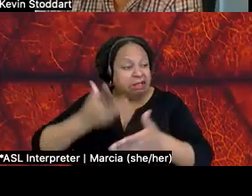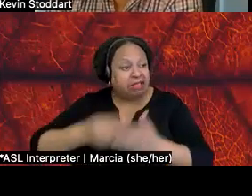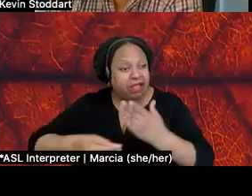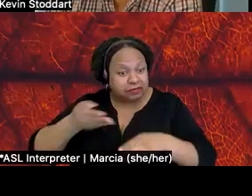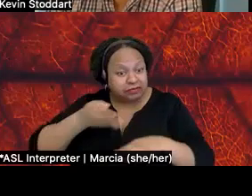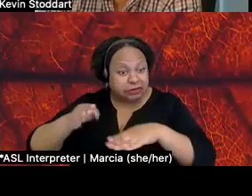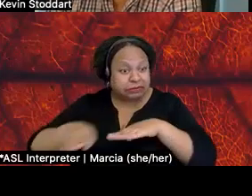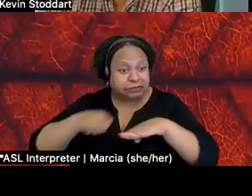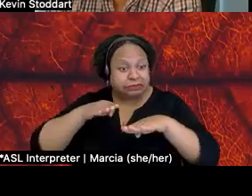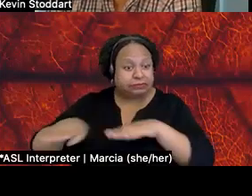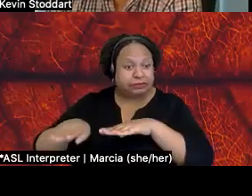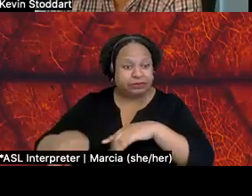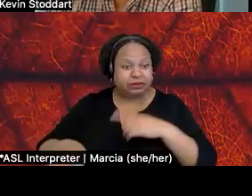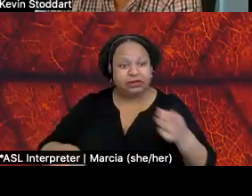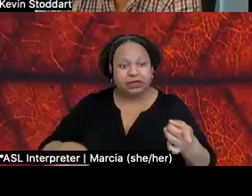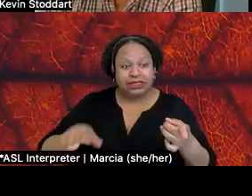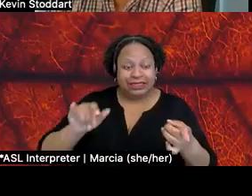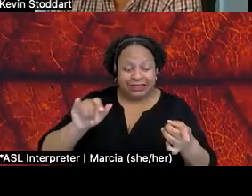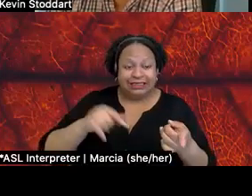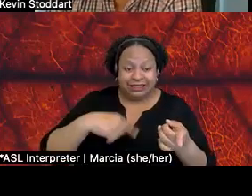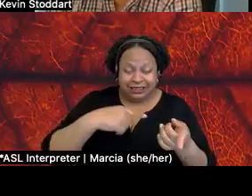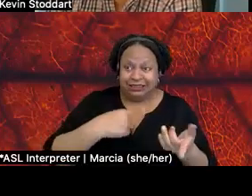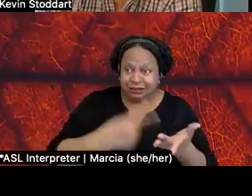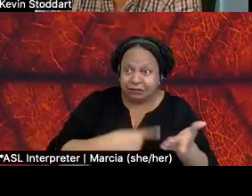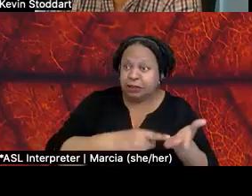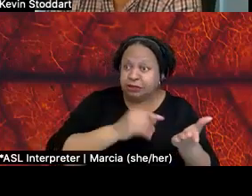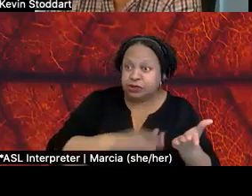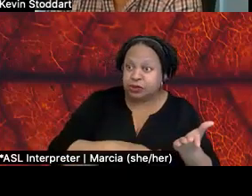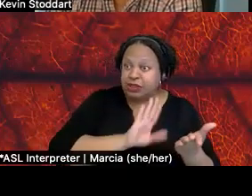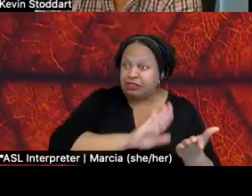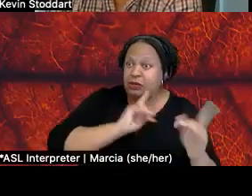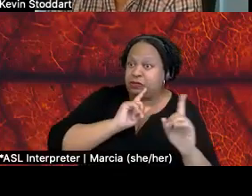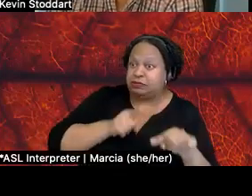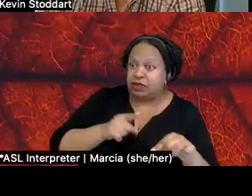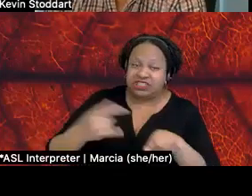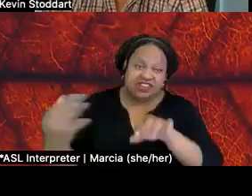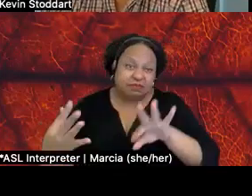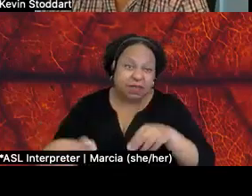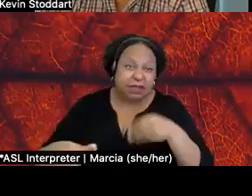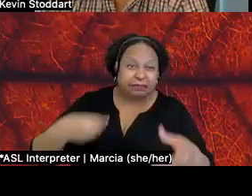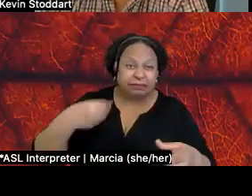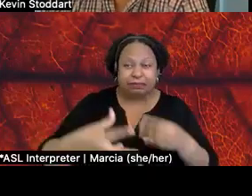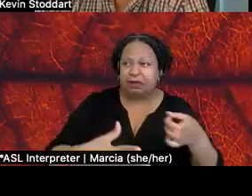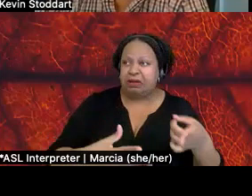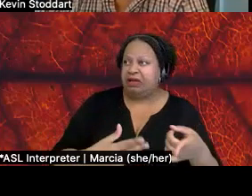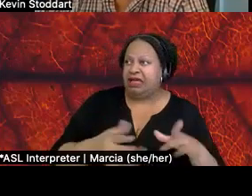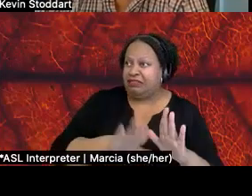will become anxious or defensive or unable to follow through with suggested remediation.